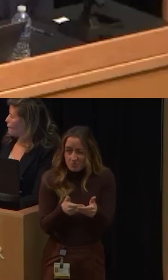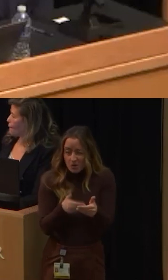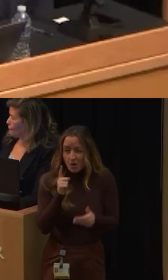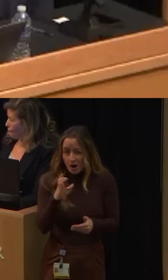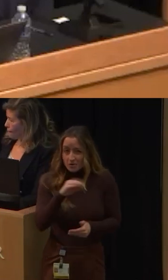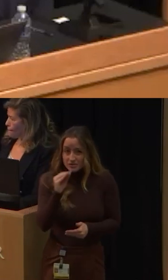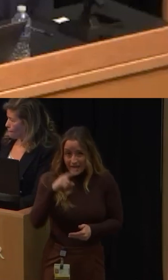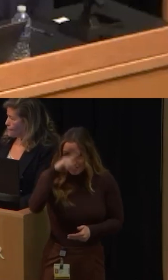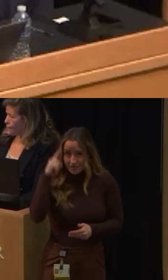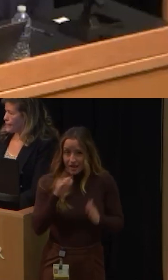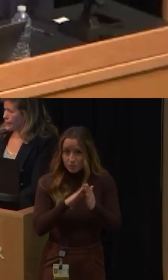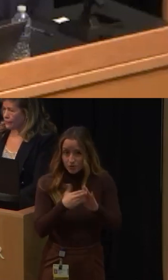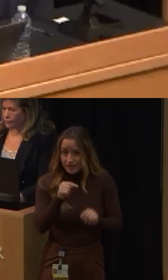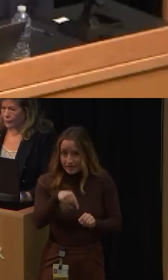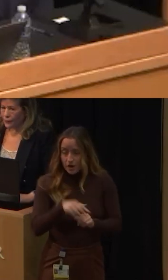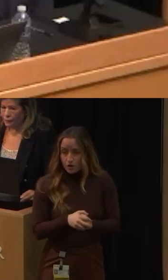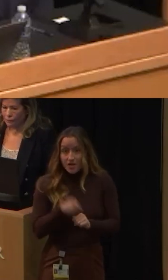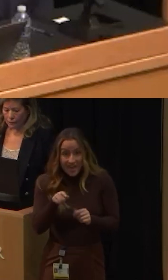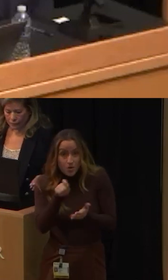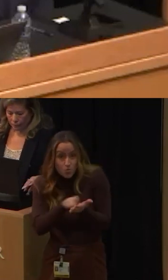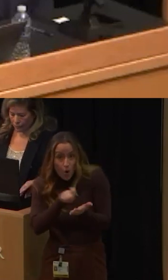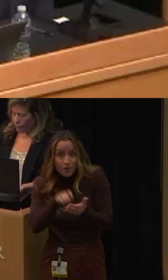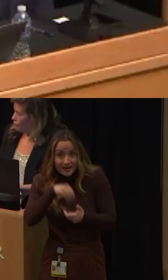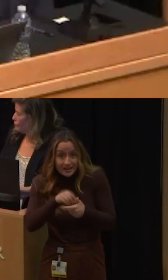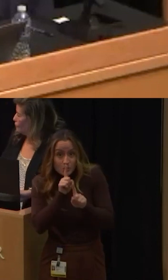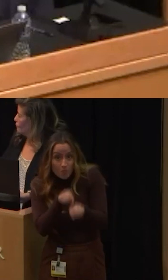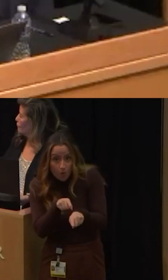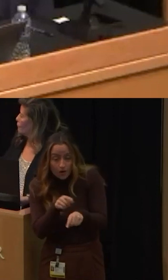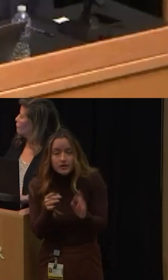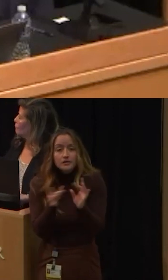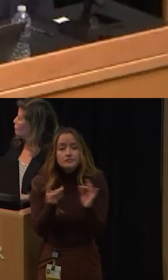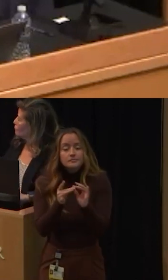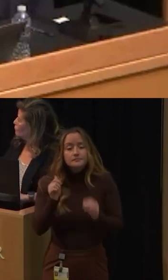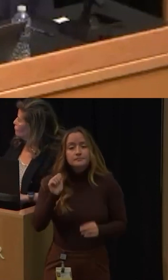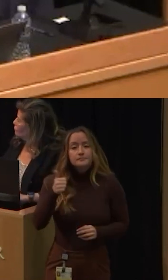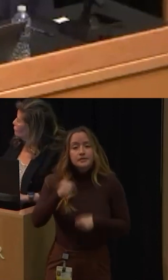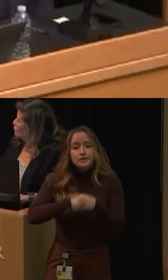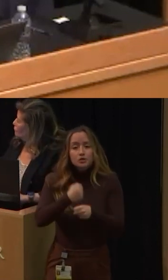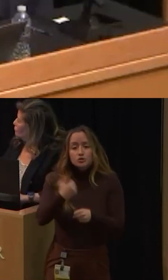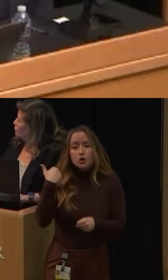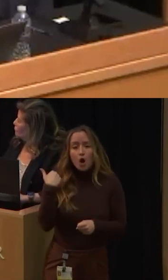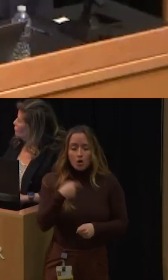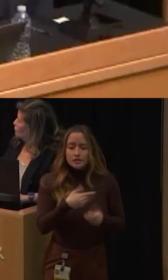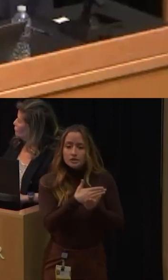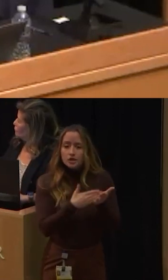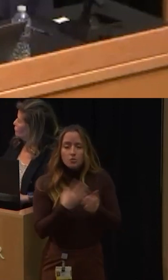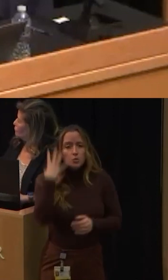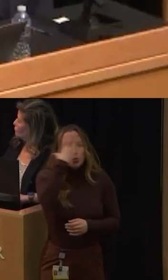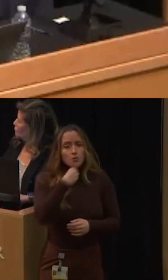and what they wrote about Corn Hill in the report was, "10 years ago, this was a section of beautiful old homes.